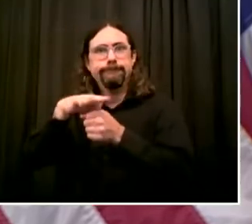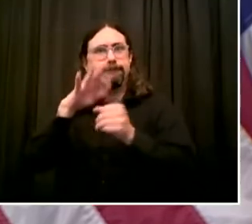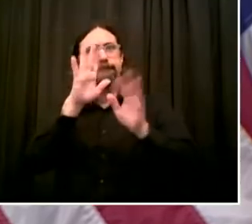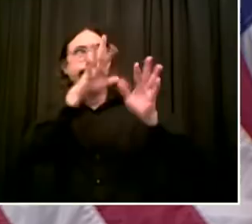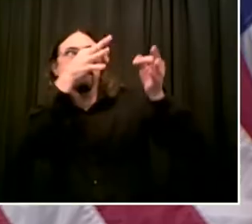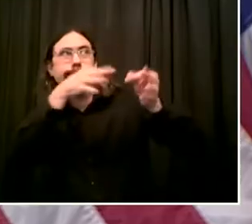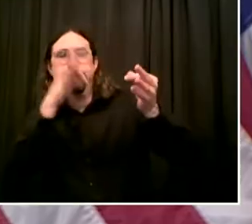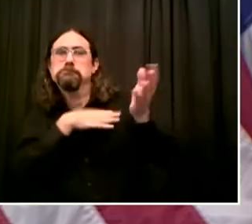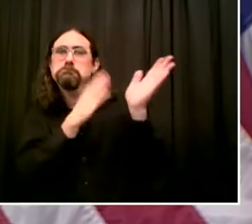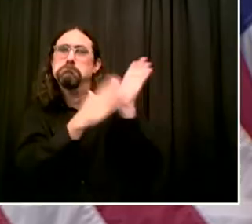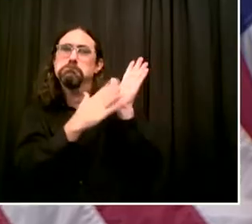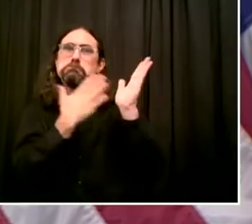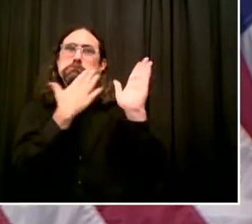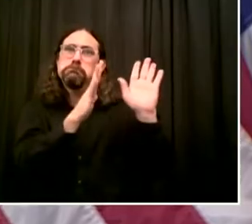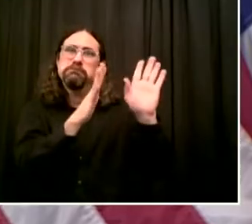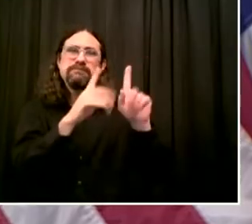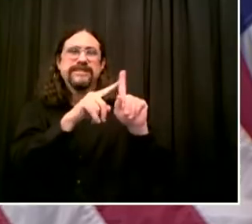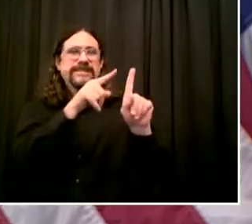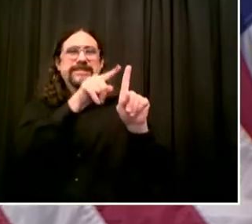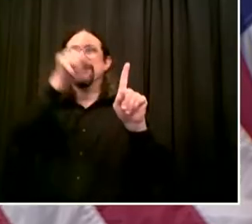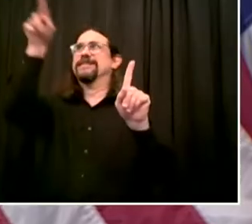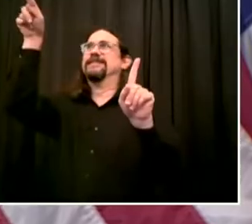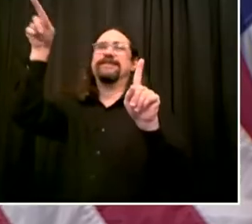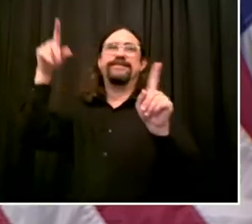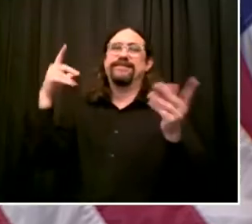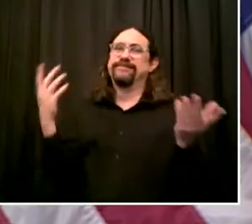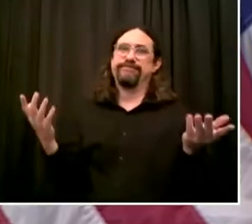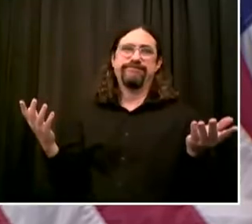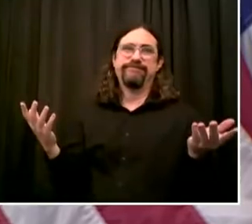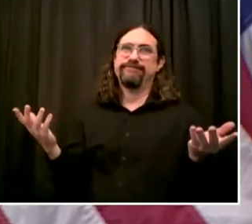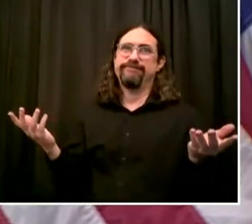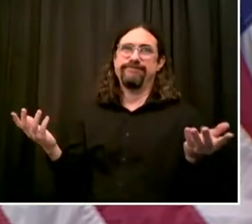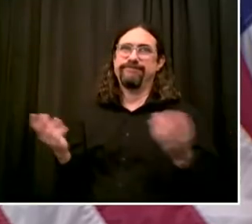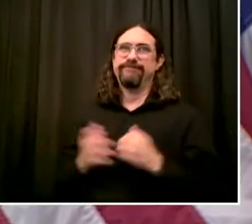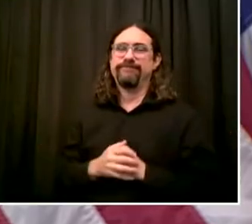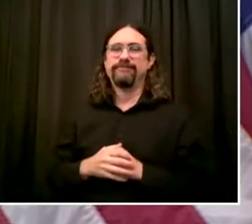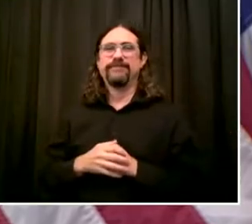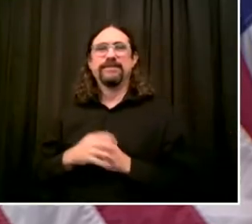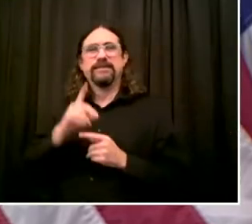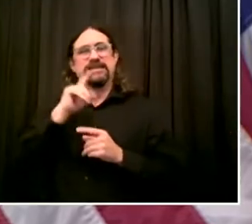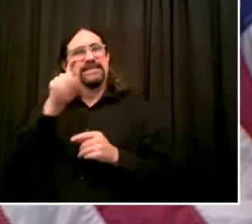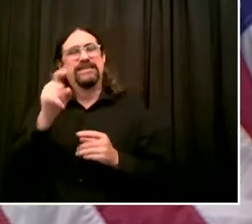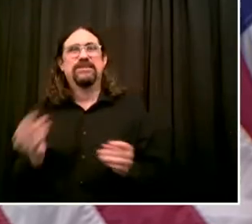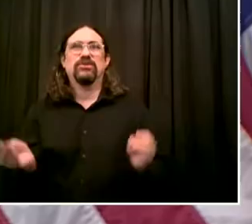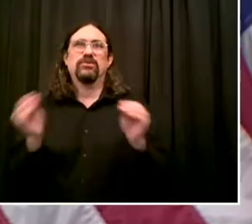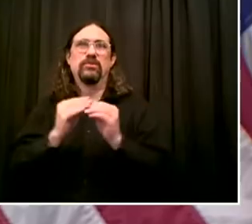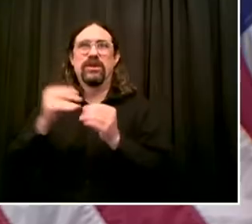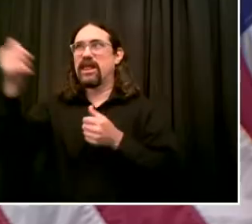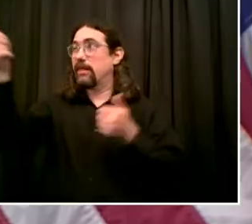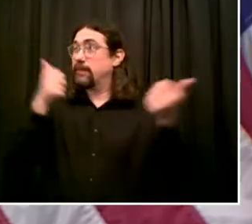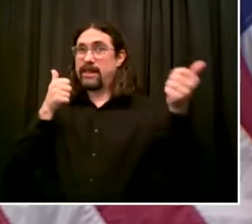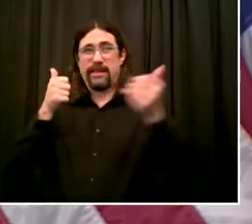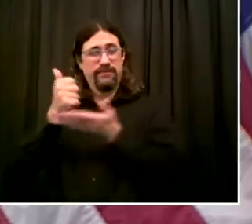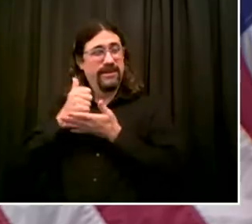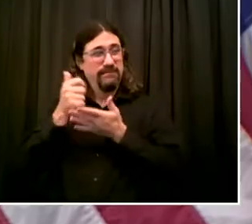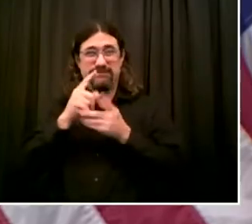ASSEMBLY. THEY WERE READY, WILLING AND ABLE. THE STATE SENATE HAS NOT ACTED AND I AM DISAPPOINTED AND I